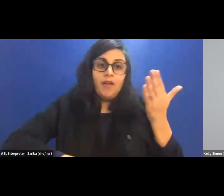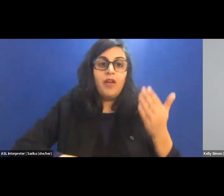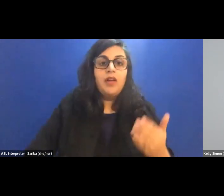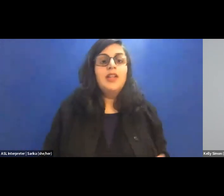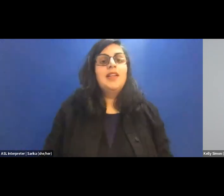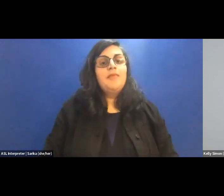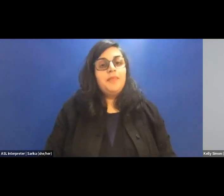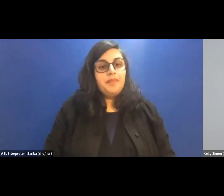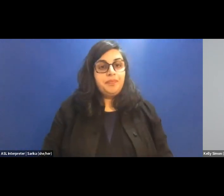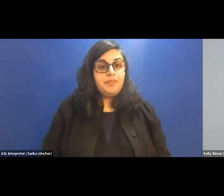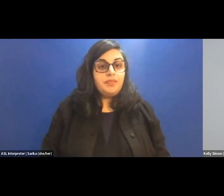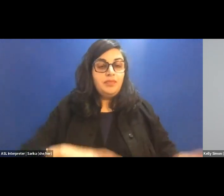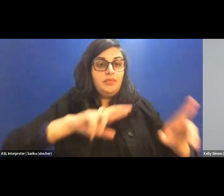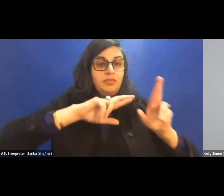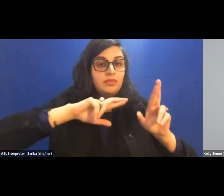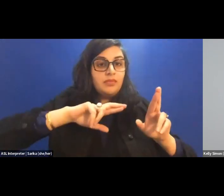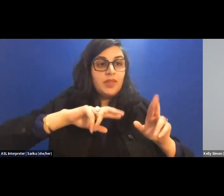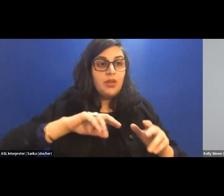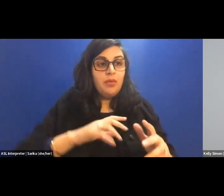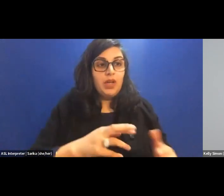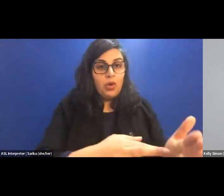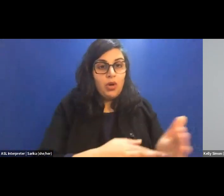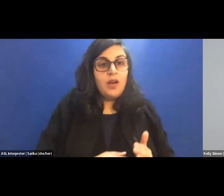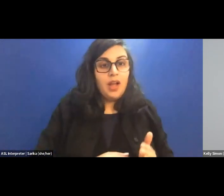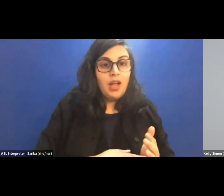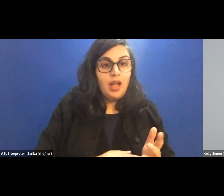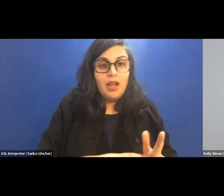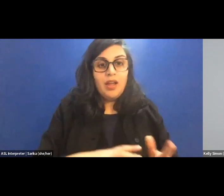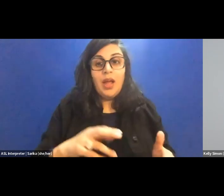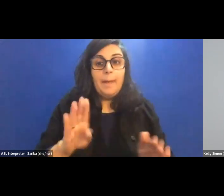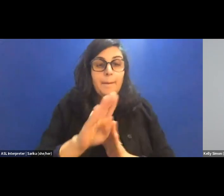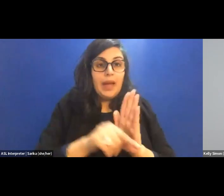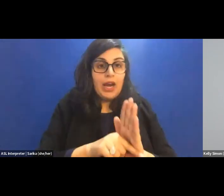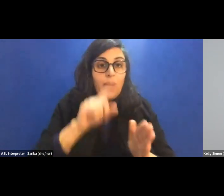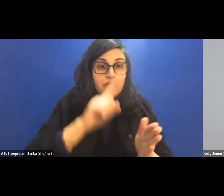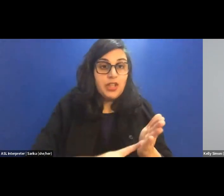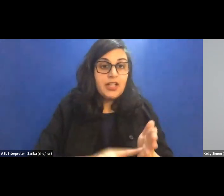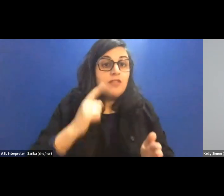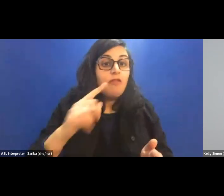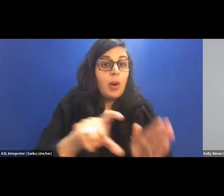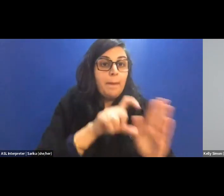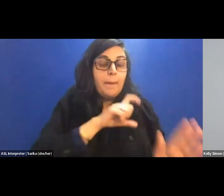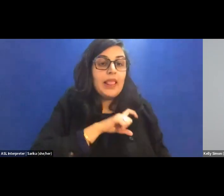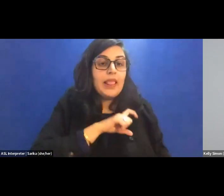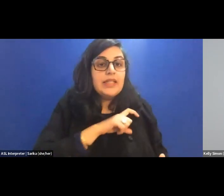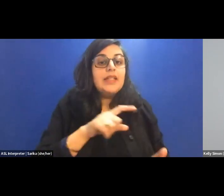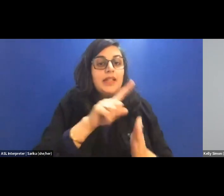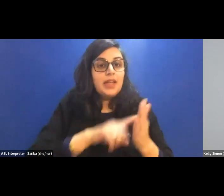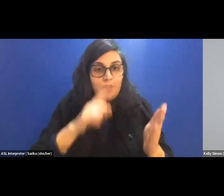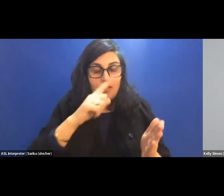restricted receipt. Required identification on police uniforms. Insured police don't cooperate with